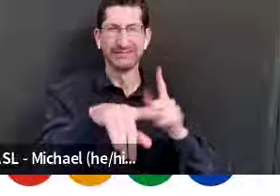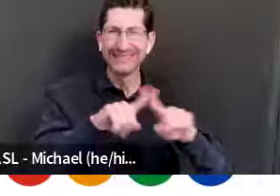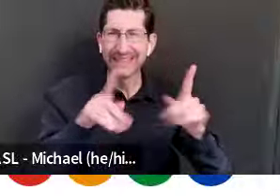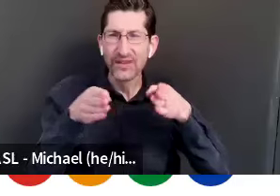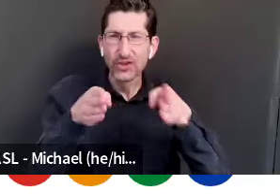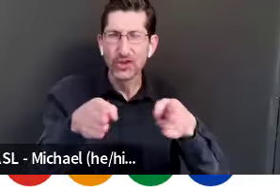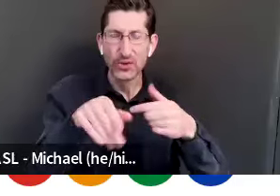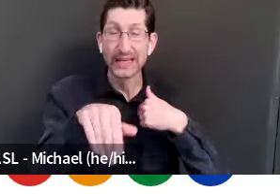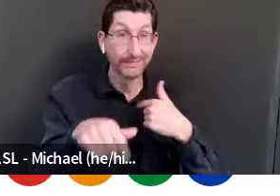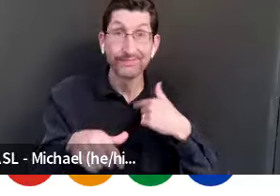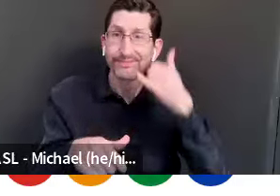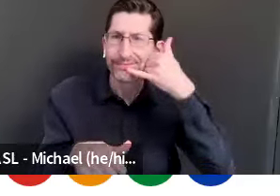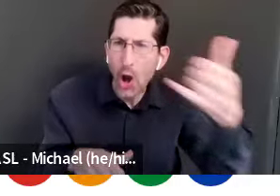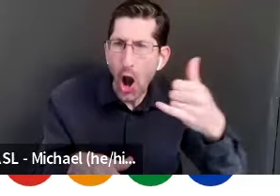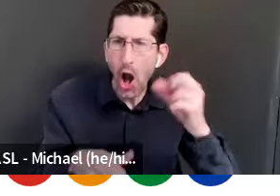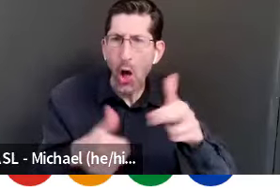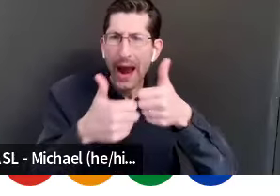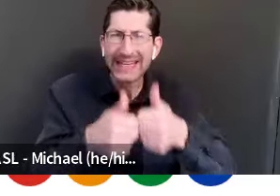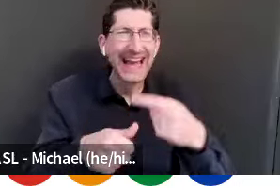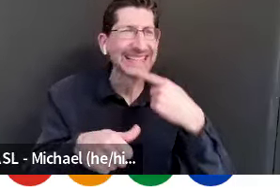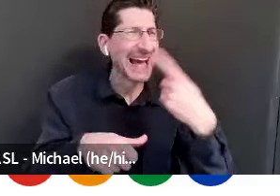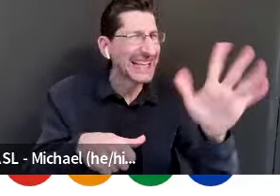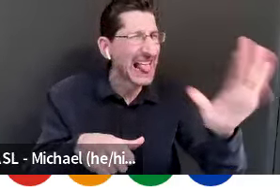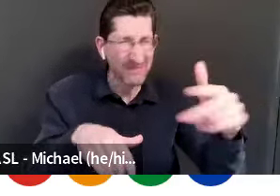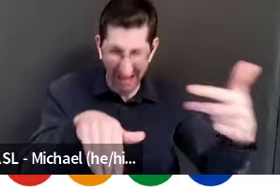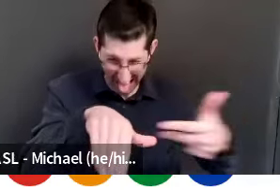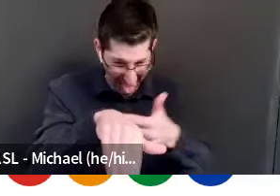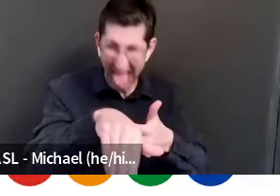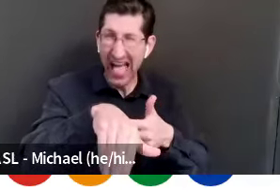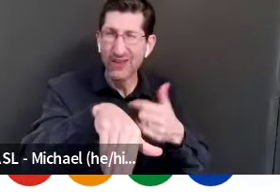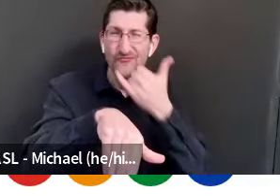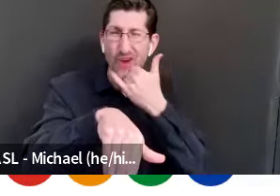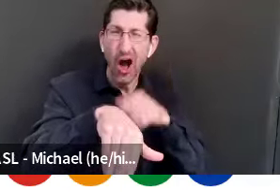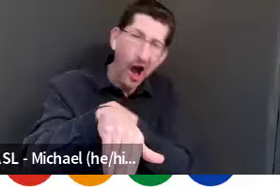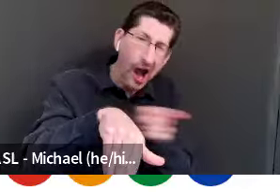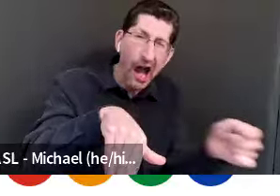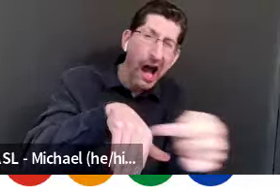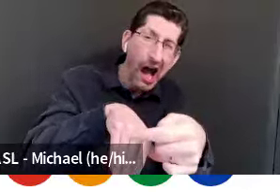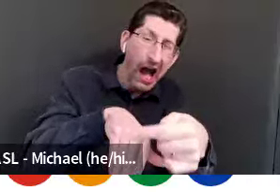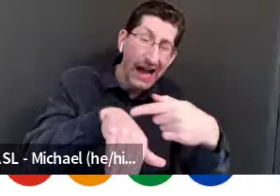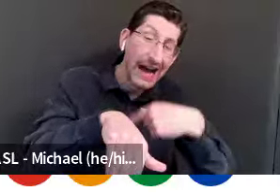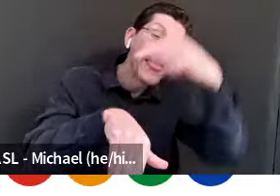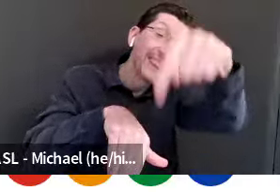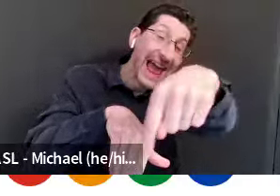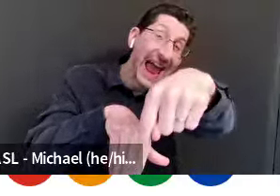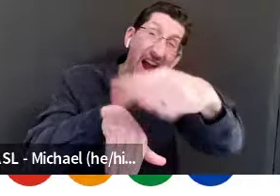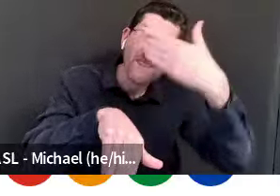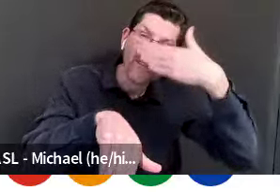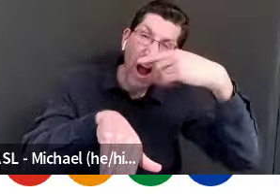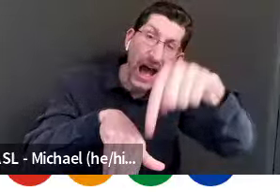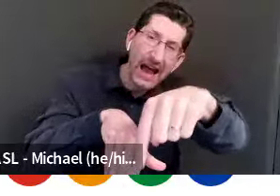DIFFERENT STREET. I'M CALLING THEM OR TEXTING THEM, TELLING THEM THEY ARE AT THE